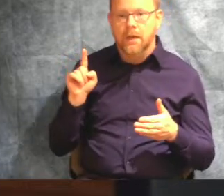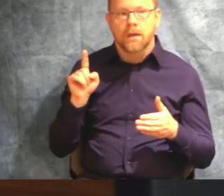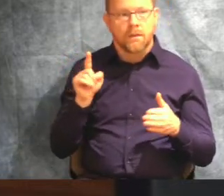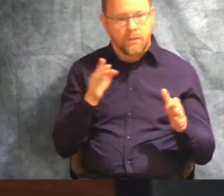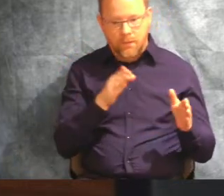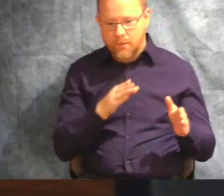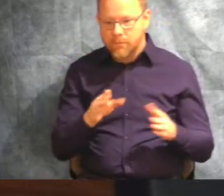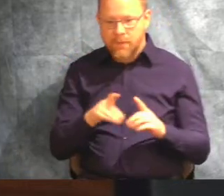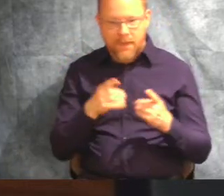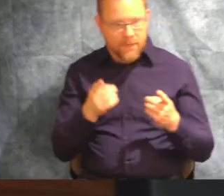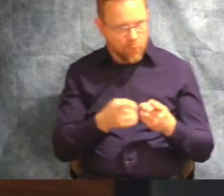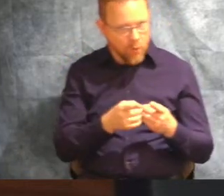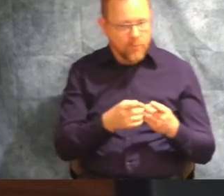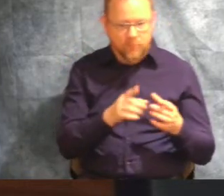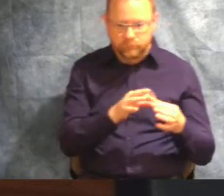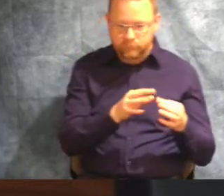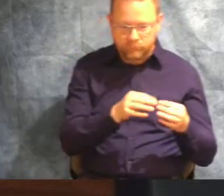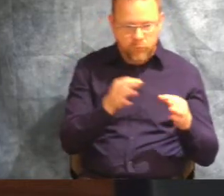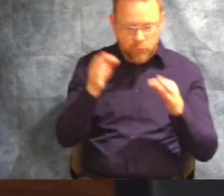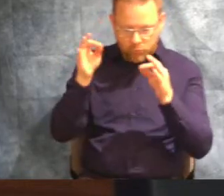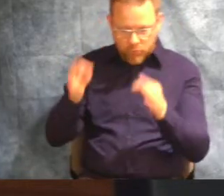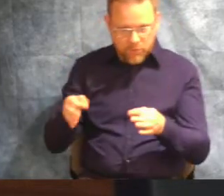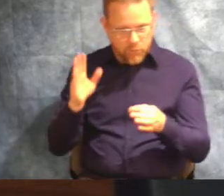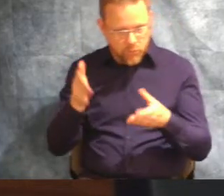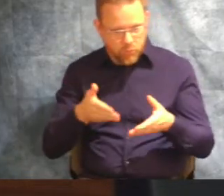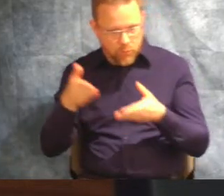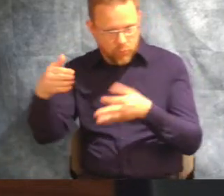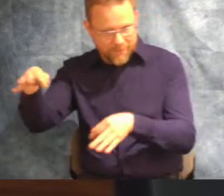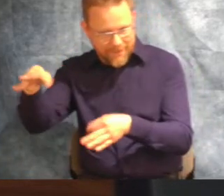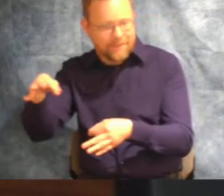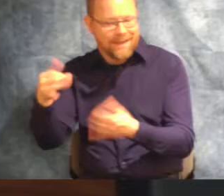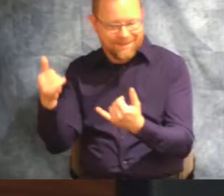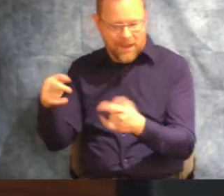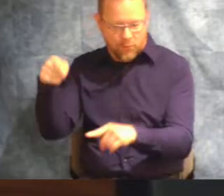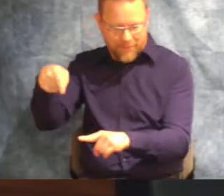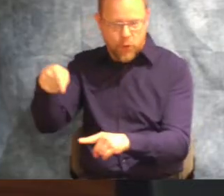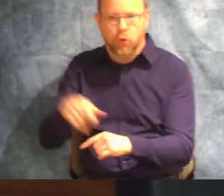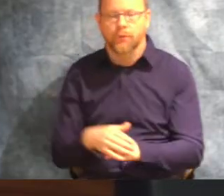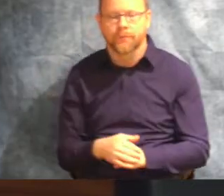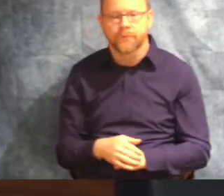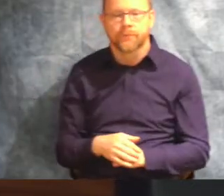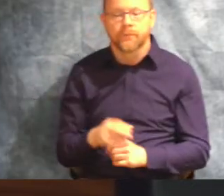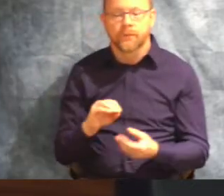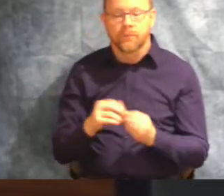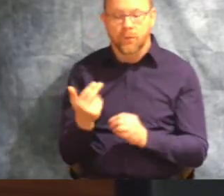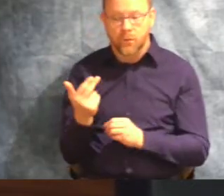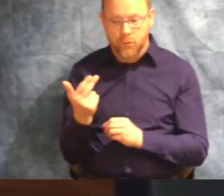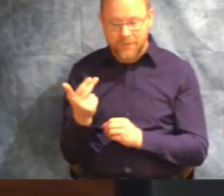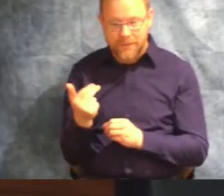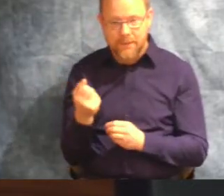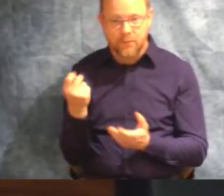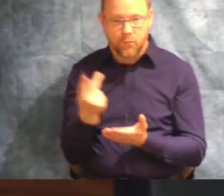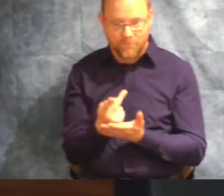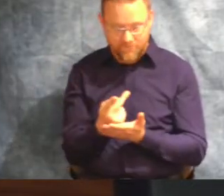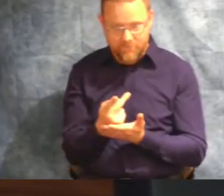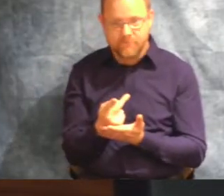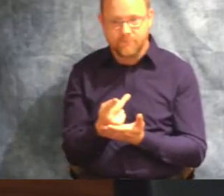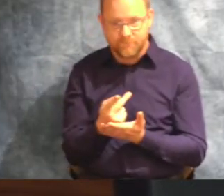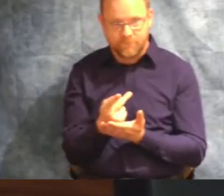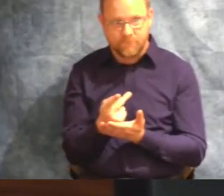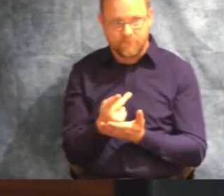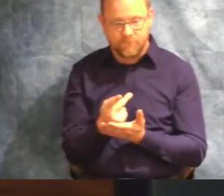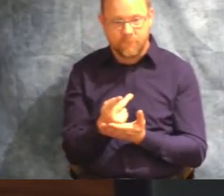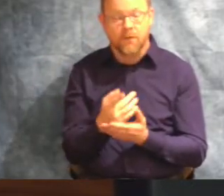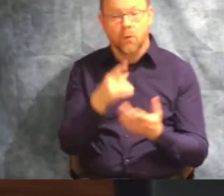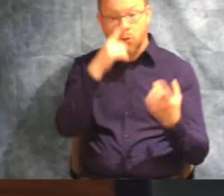resolution would be forthcoming on. This is that resolution. Item 13 is authorizing an an agreement